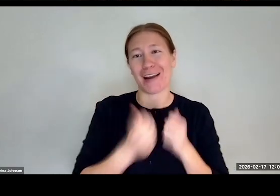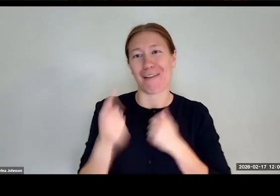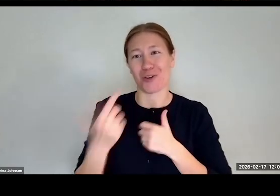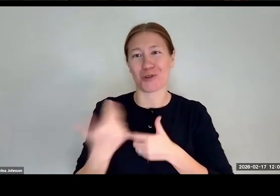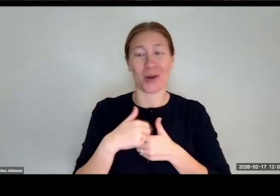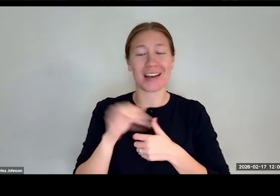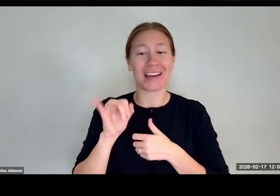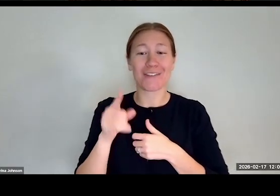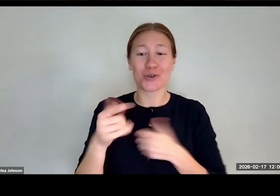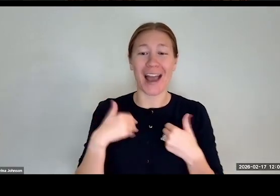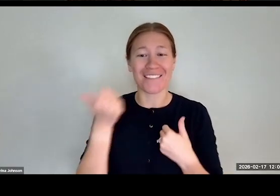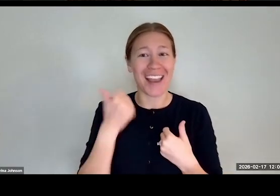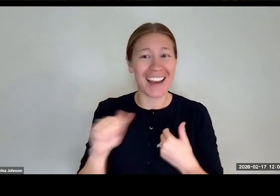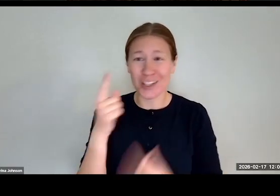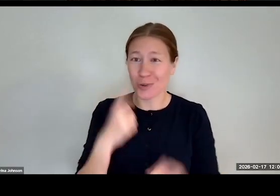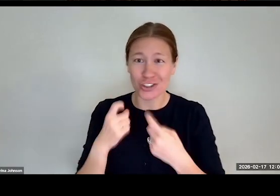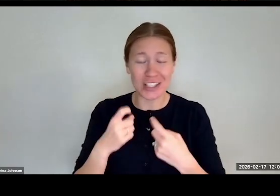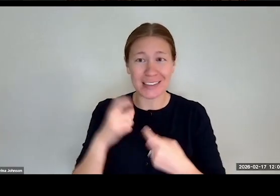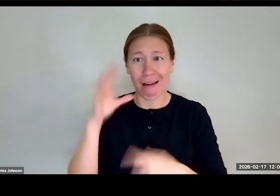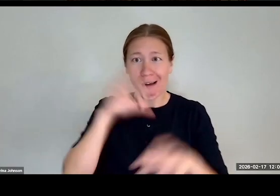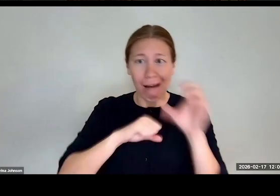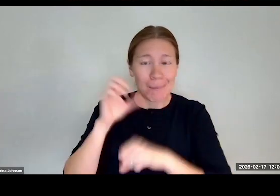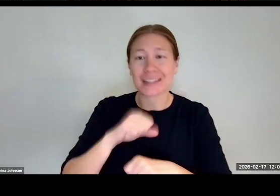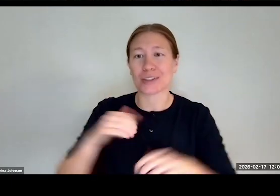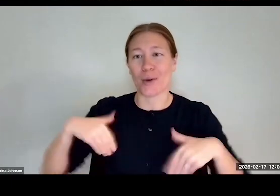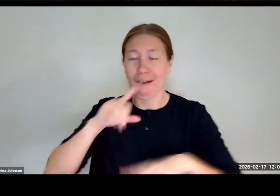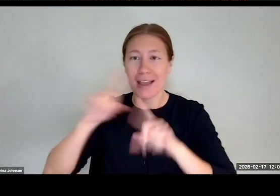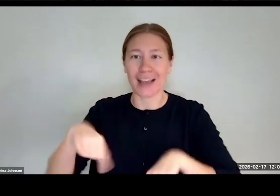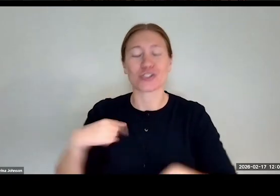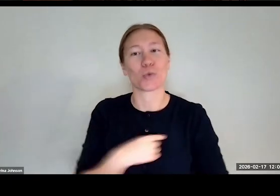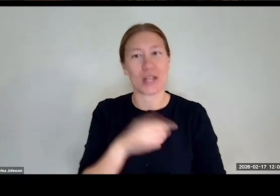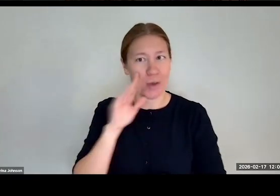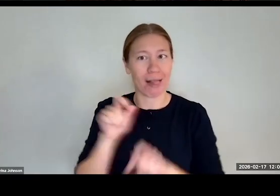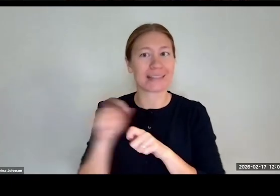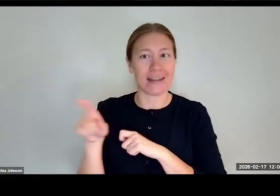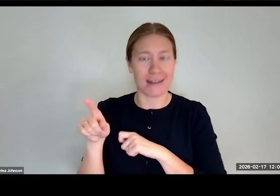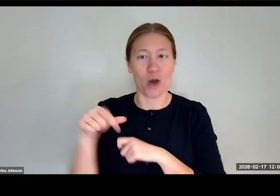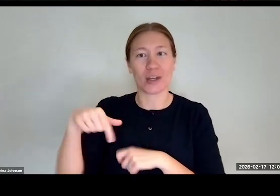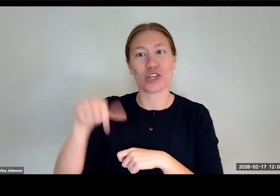If you have any questions that were not answered, we will send out a Q and A file that will have all of the questions answered